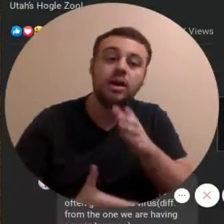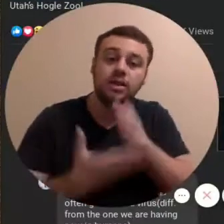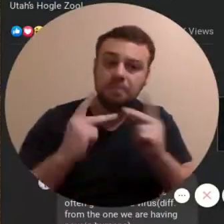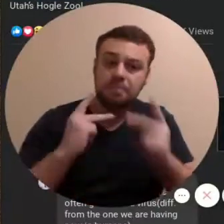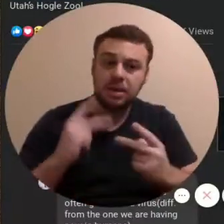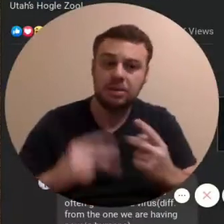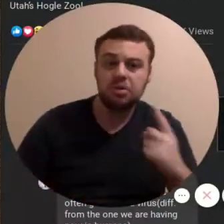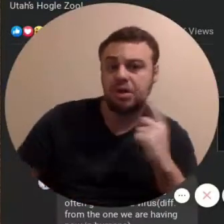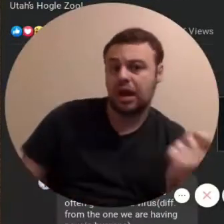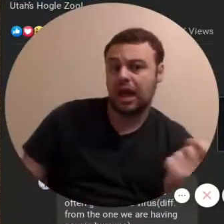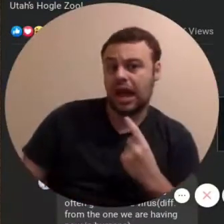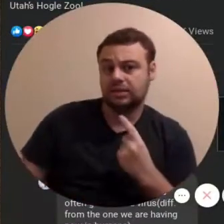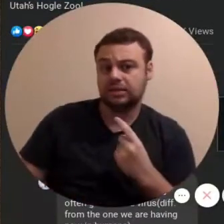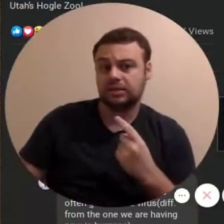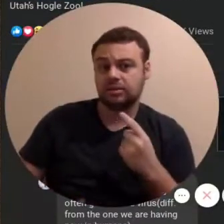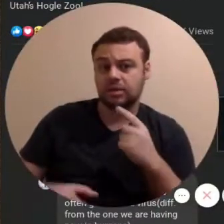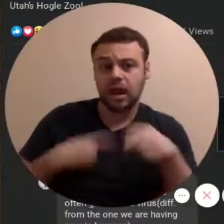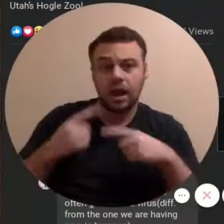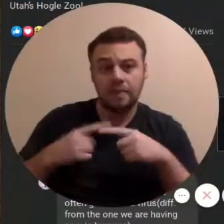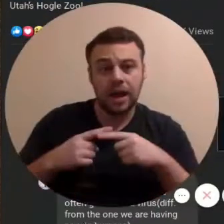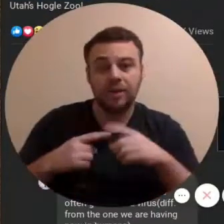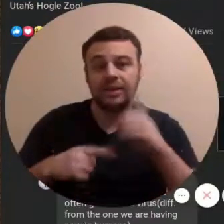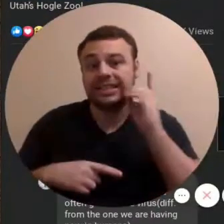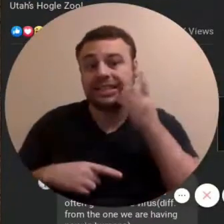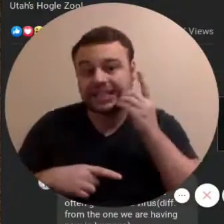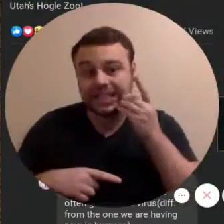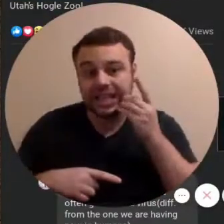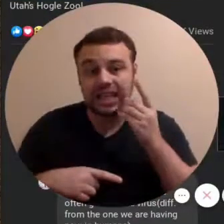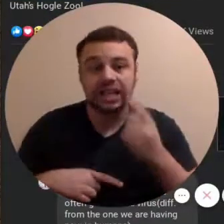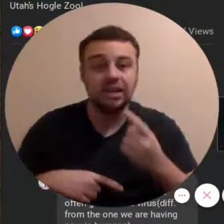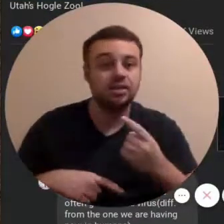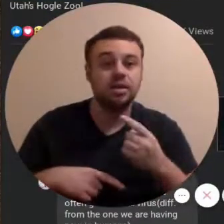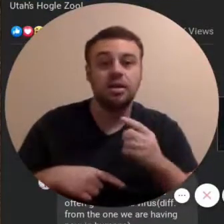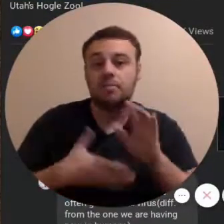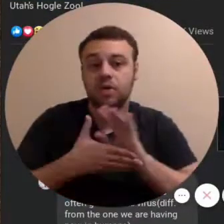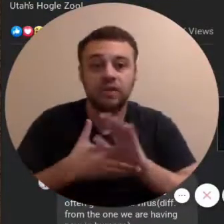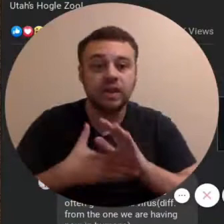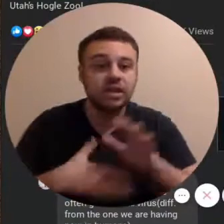Fox and the Hound, and Robin Hood, and Zootopia. They've used red foxes- getting